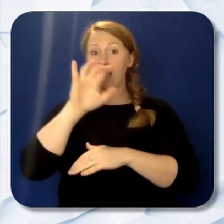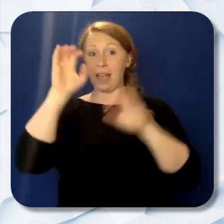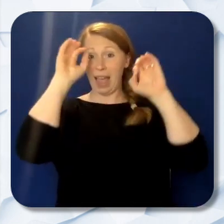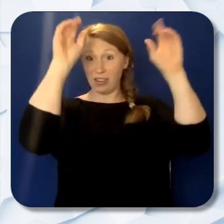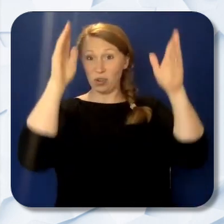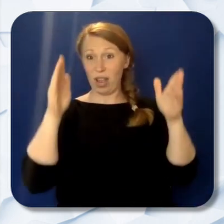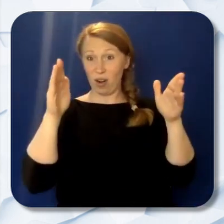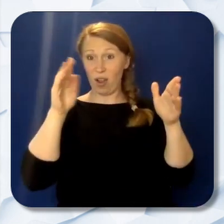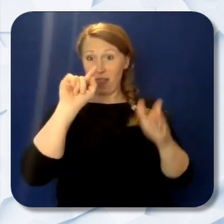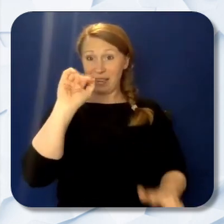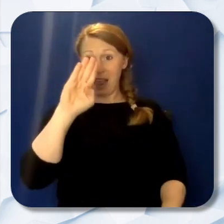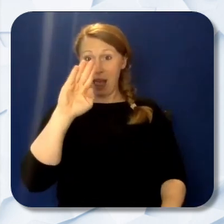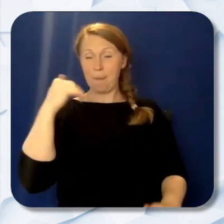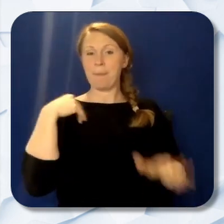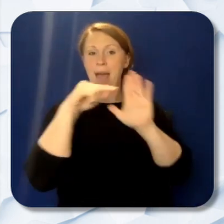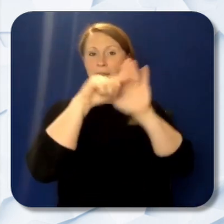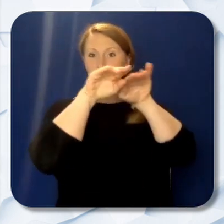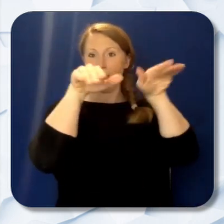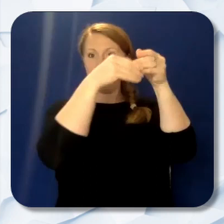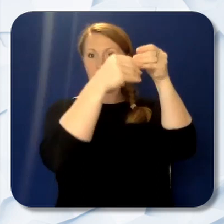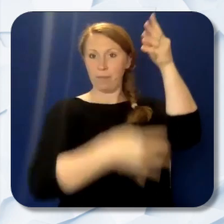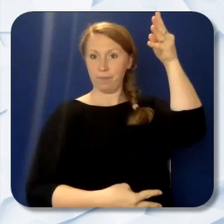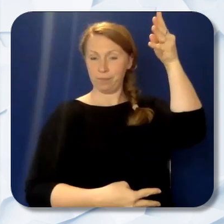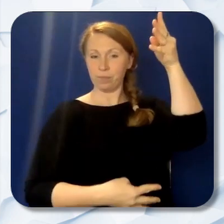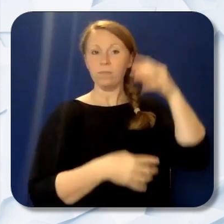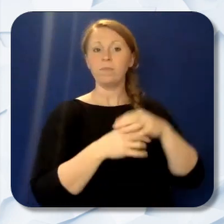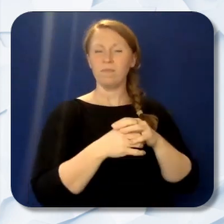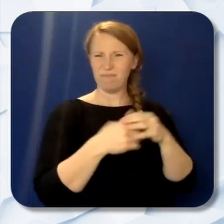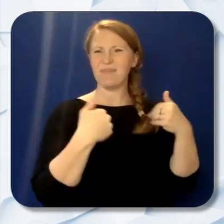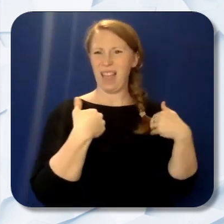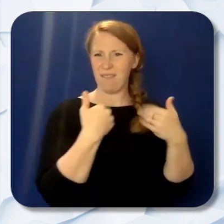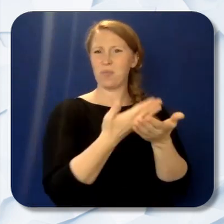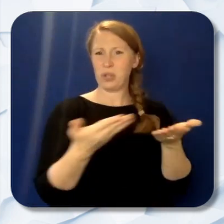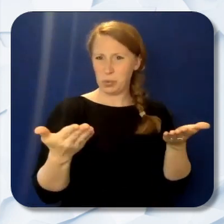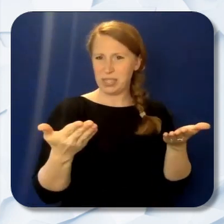it'll provide all of those supports for you and all of those uh resources, and more that you